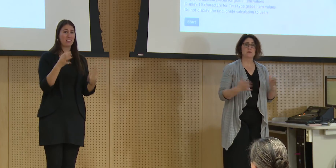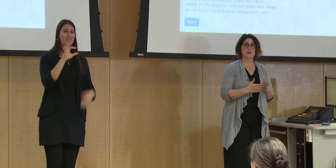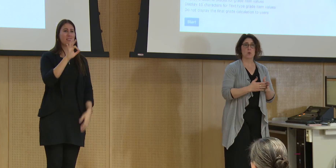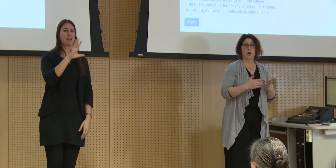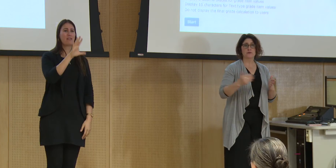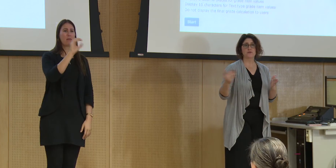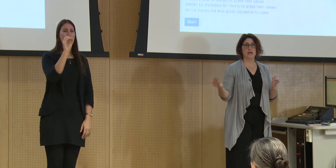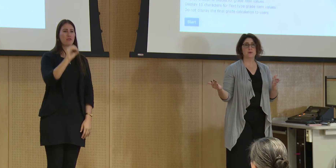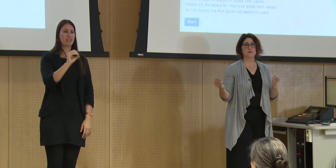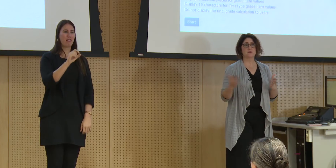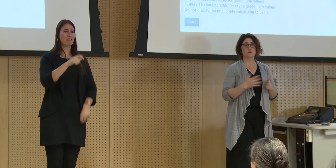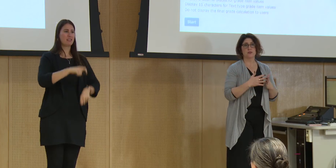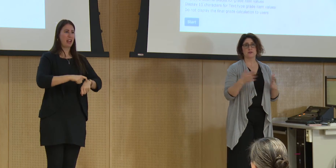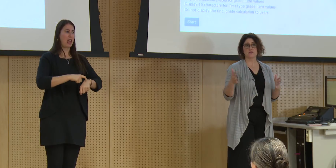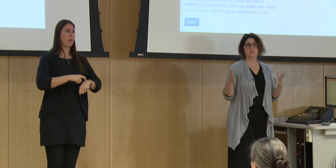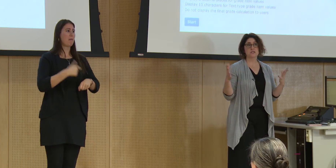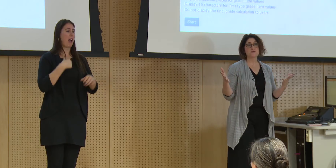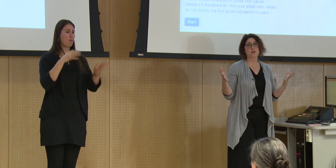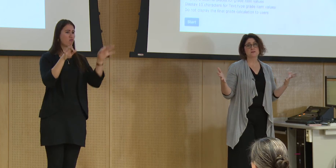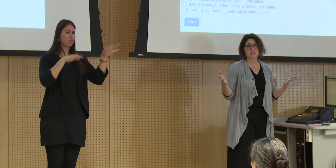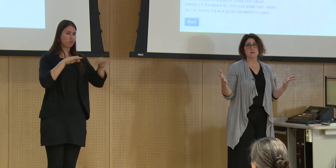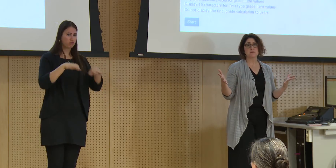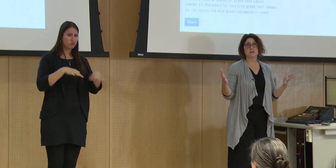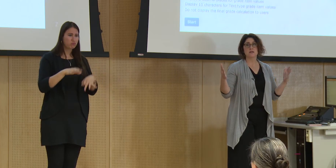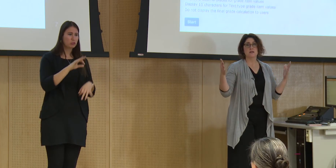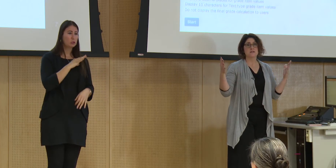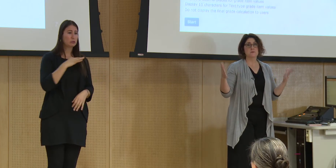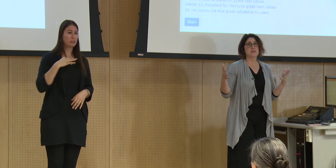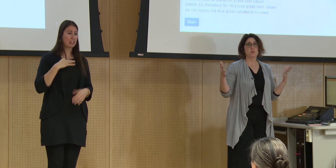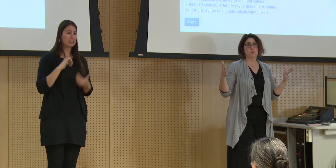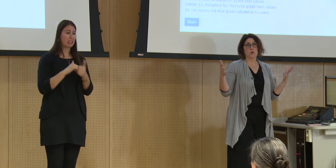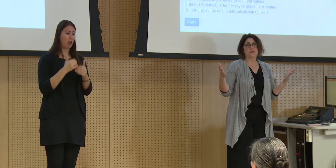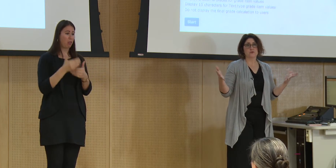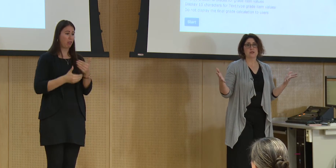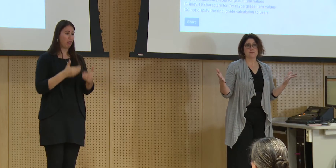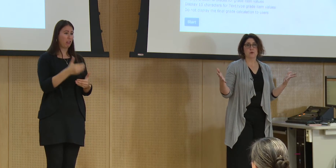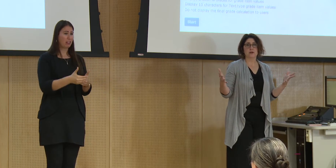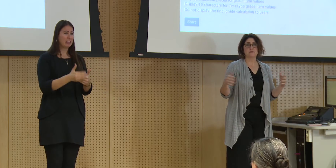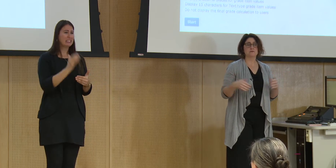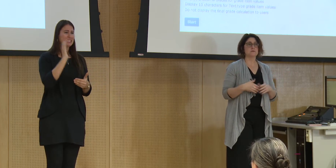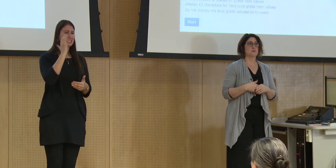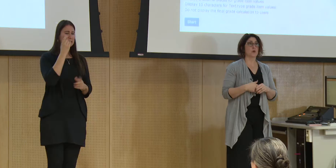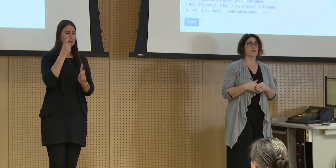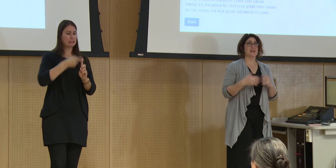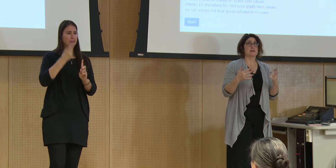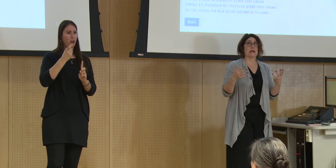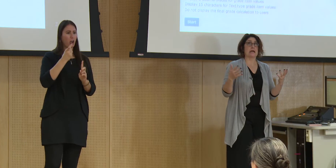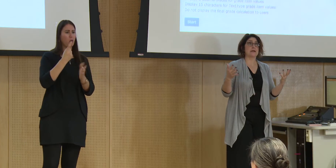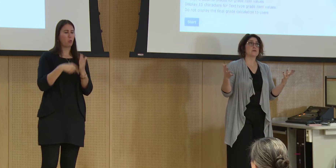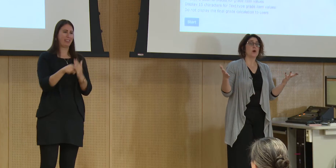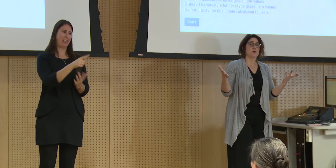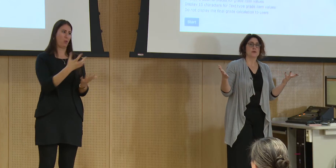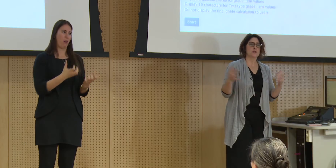as I walk through faculty with this, the defaults seem to be what they're looking for. Or they're like, "I don't know," you know?